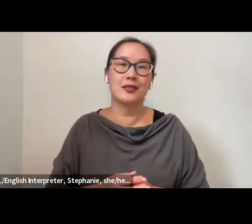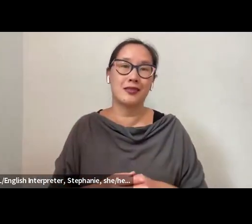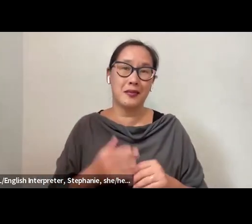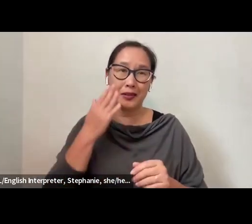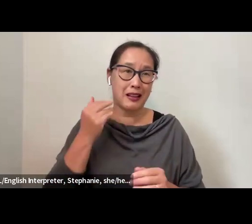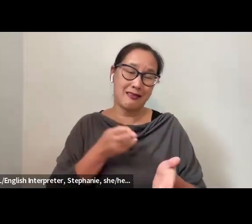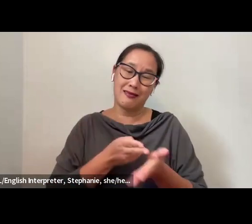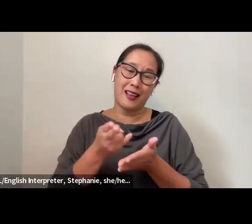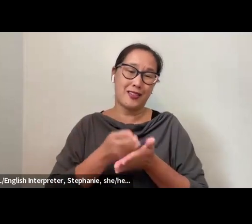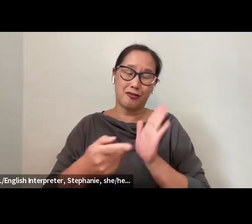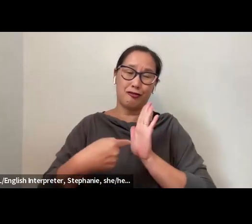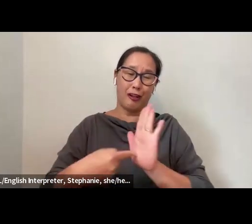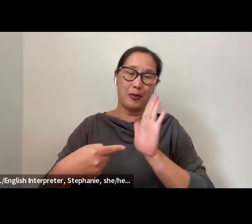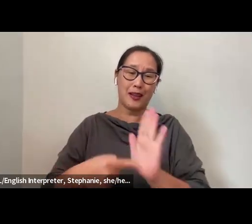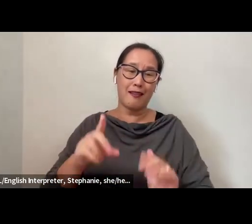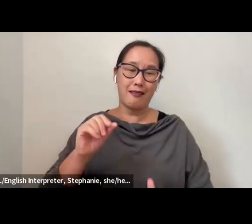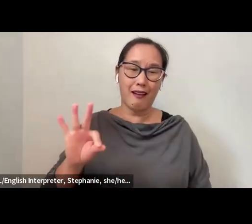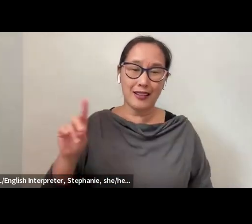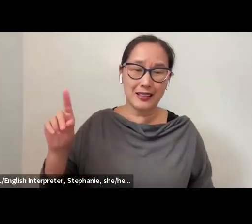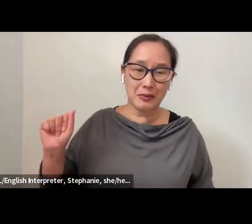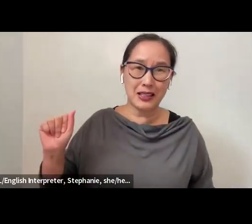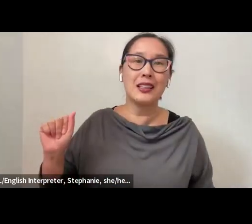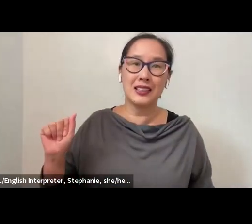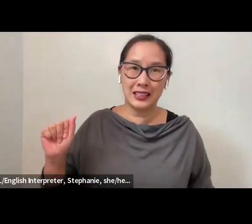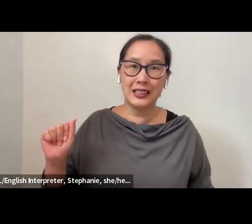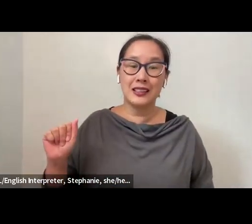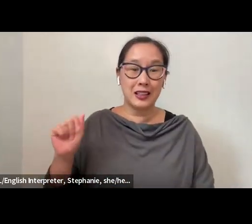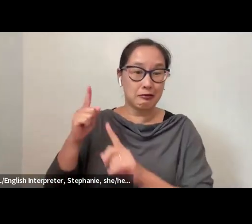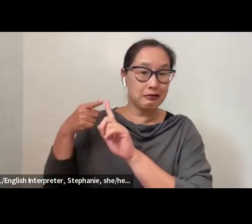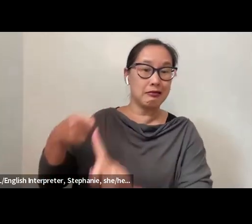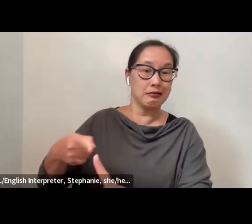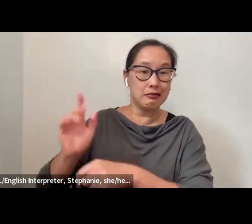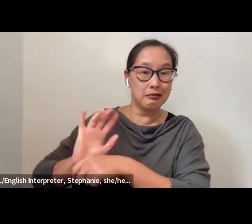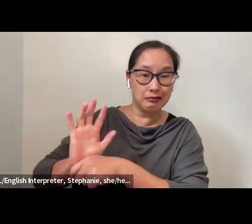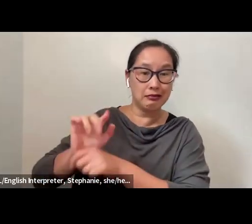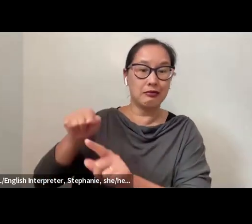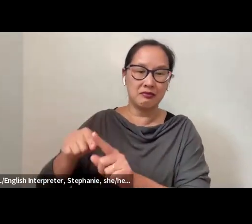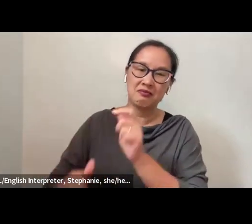the representation of disability in film is still predominantly white